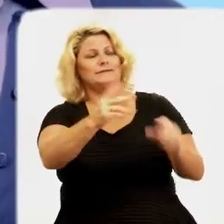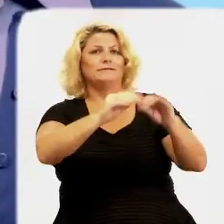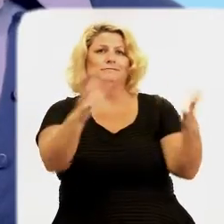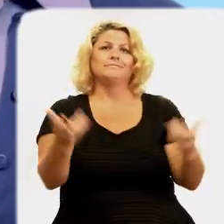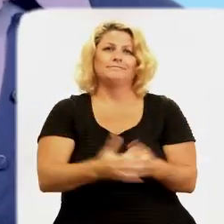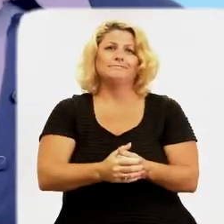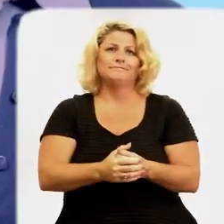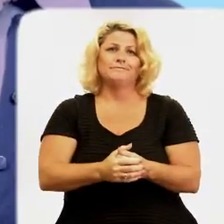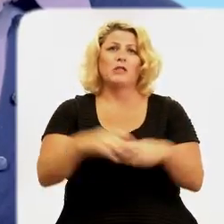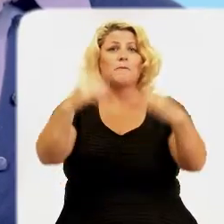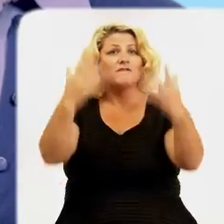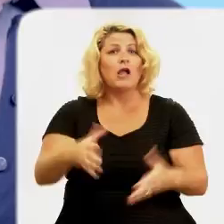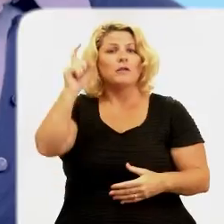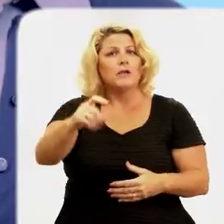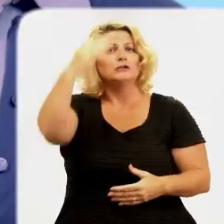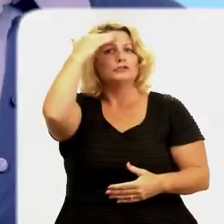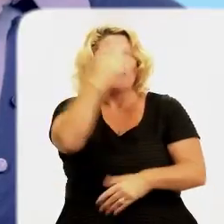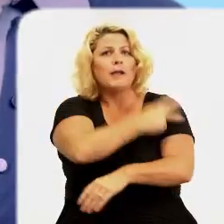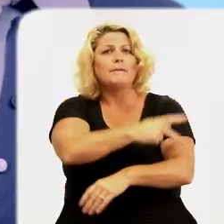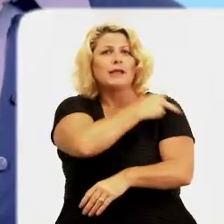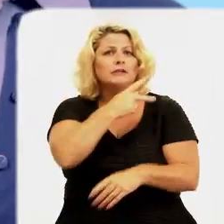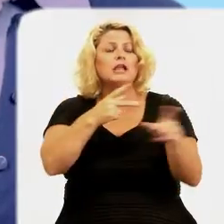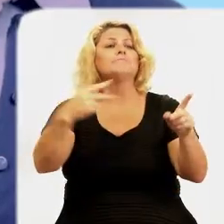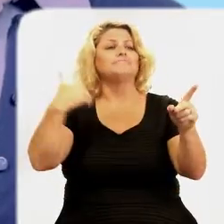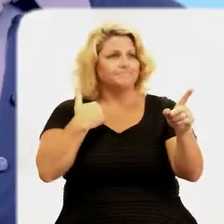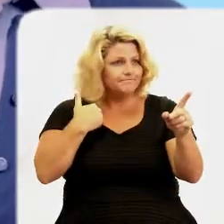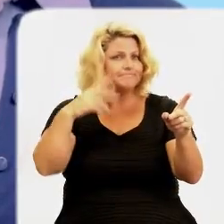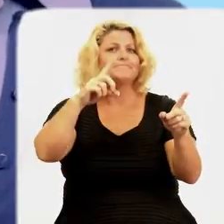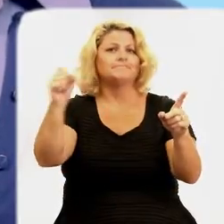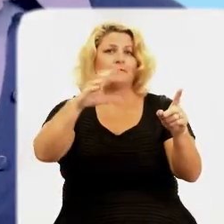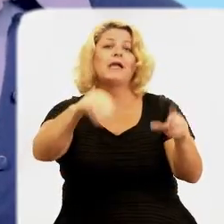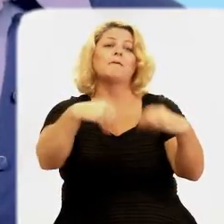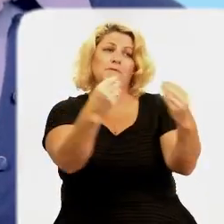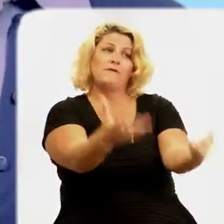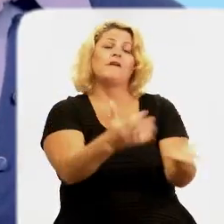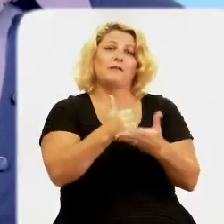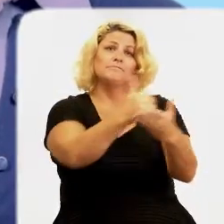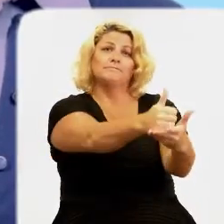Provider staff should ensure that the physician knows the patient has a disability and provide accommodations.